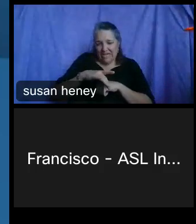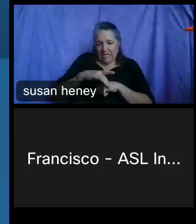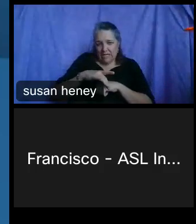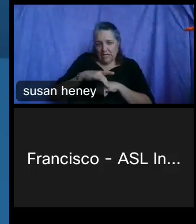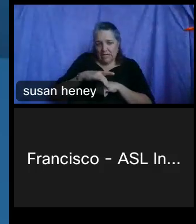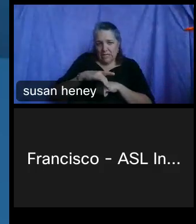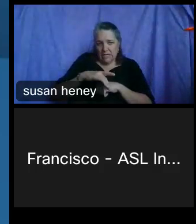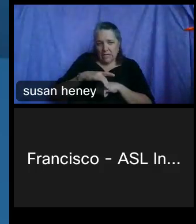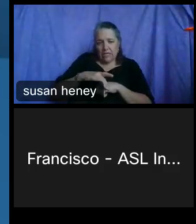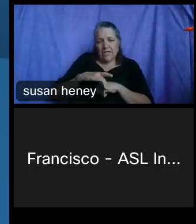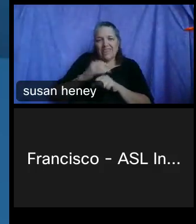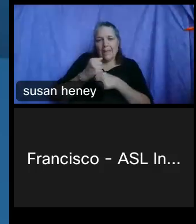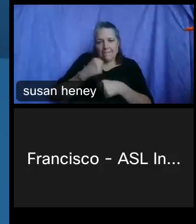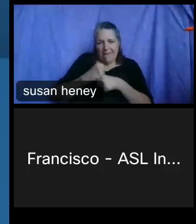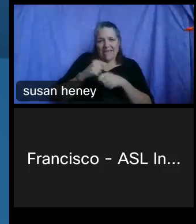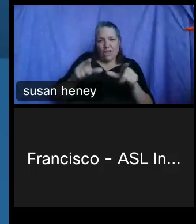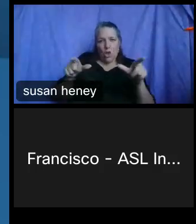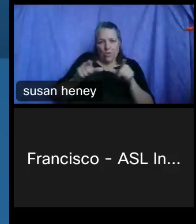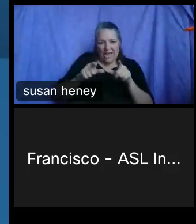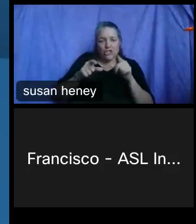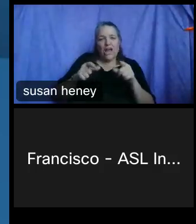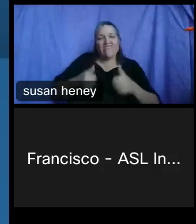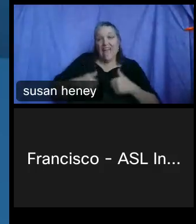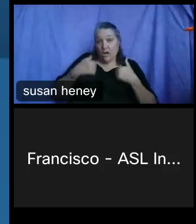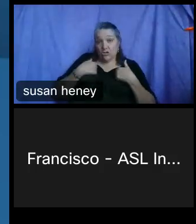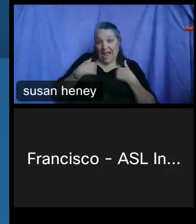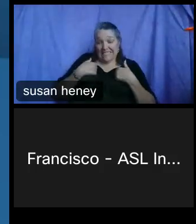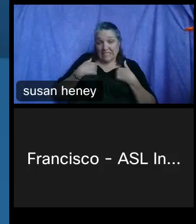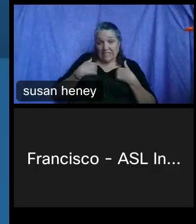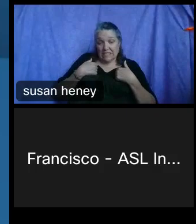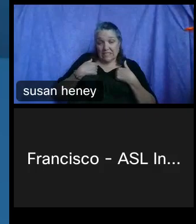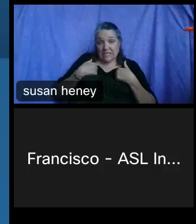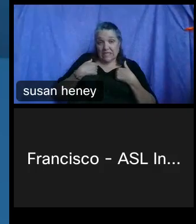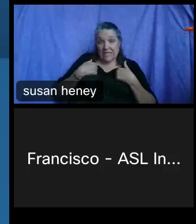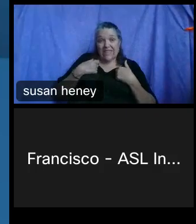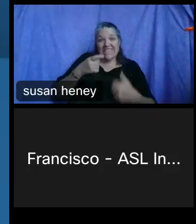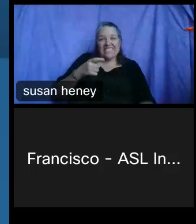the location of this address that happens to be in the South Philly section of the city.